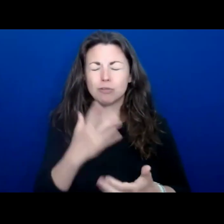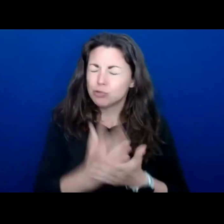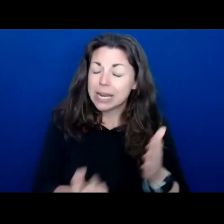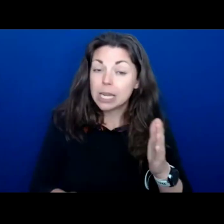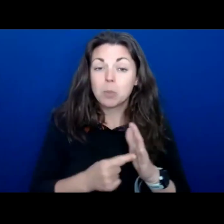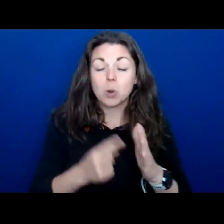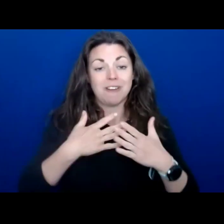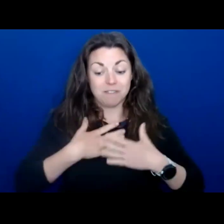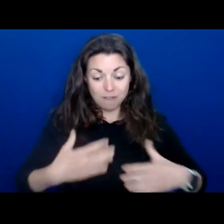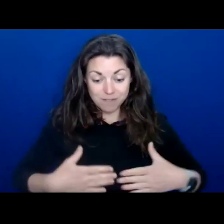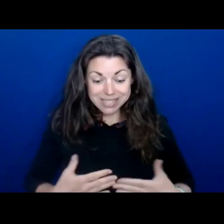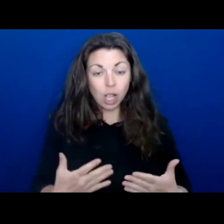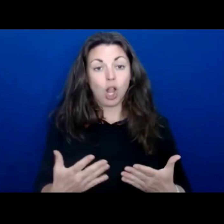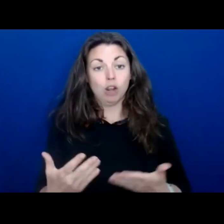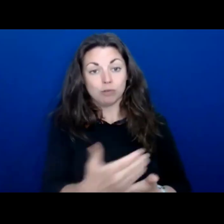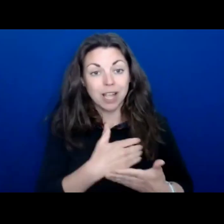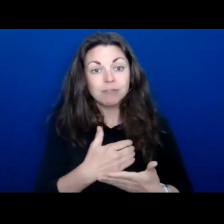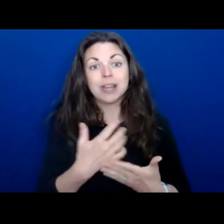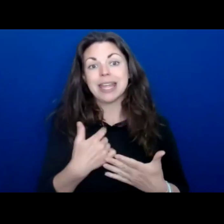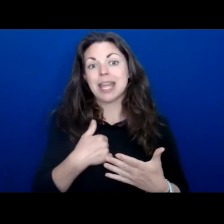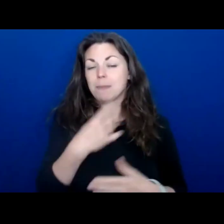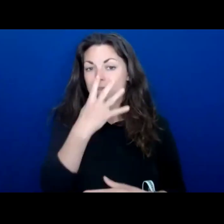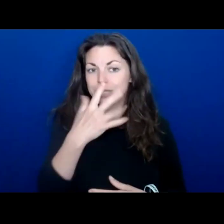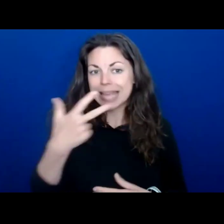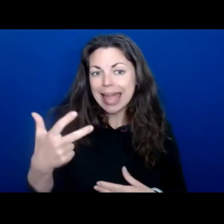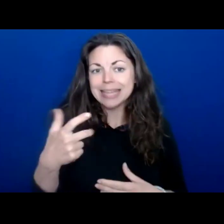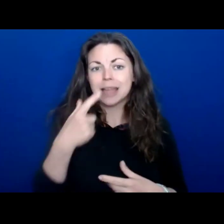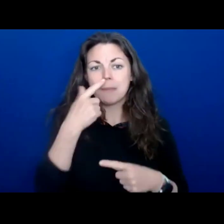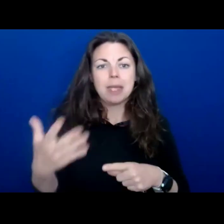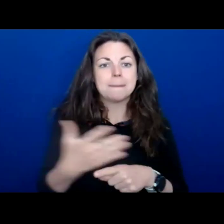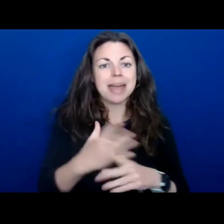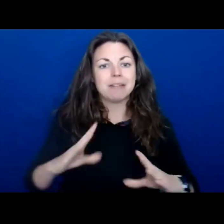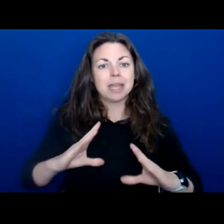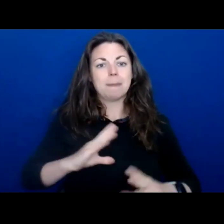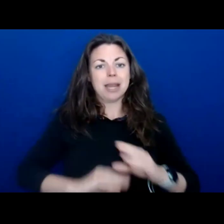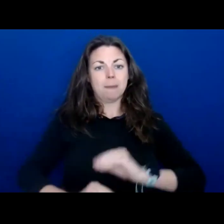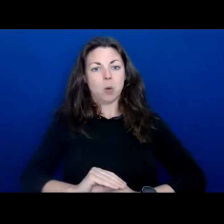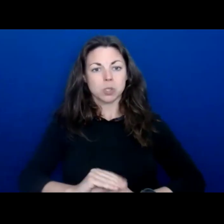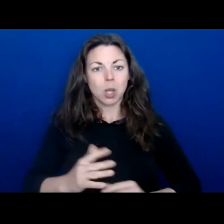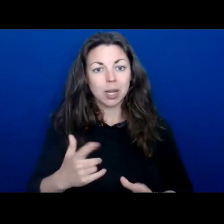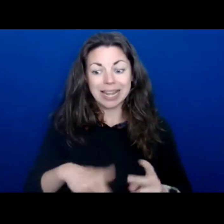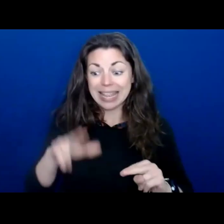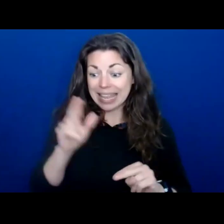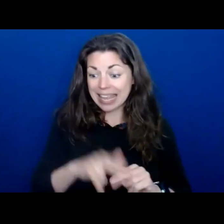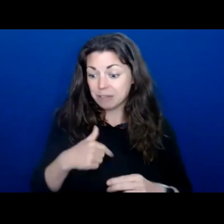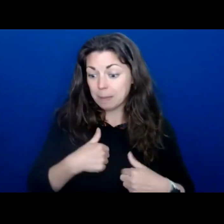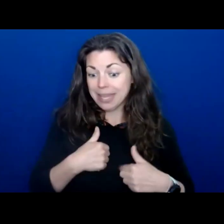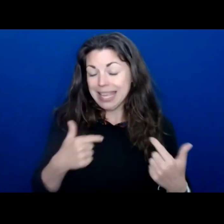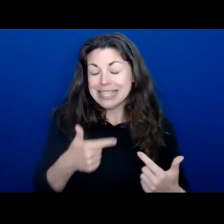I'm also 48 years old and perimenopausal, so if I don't get seven to eight, nine would be delicious,